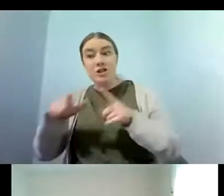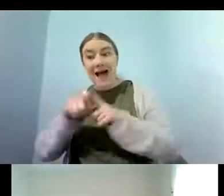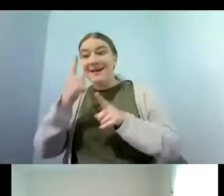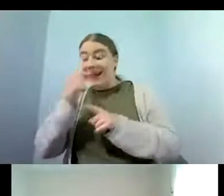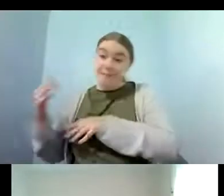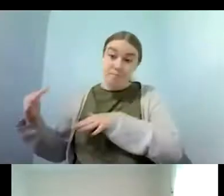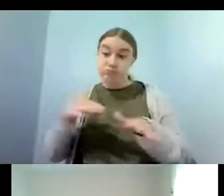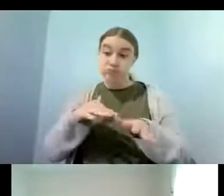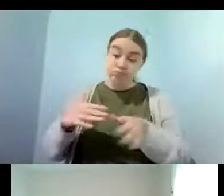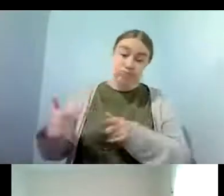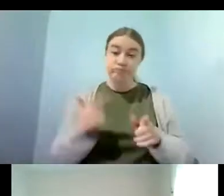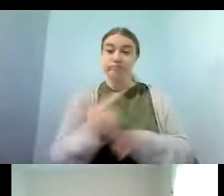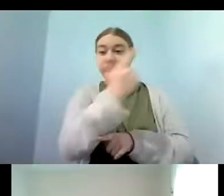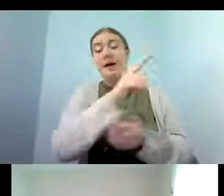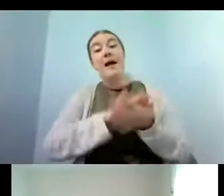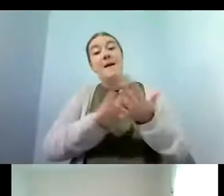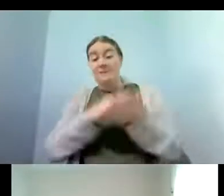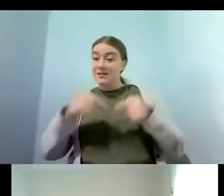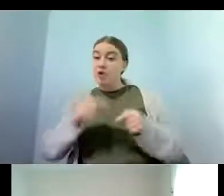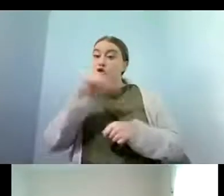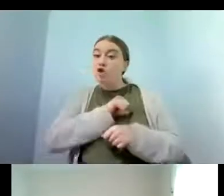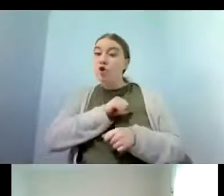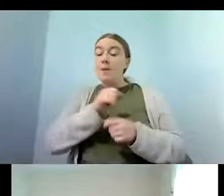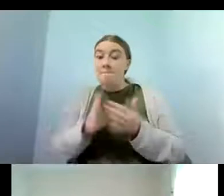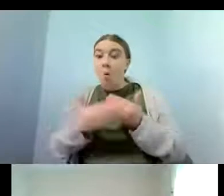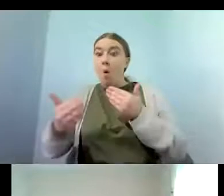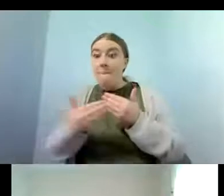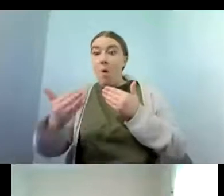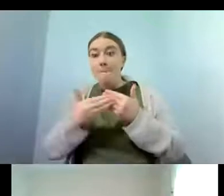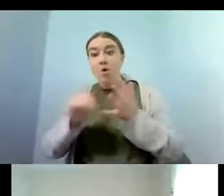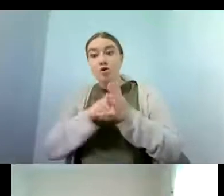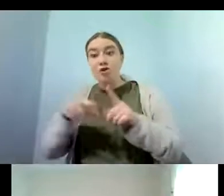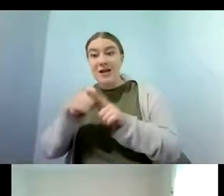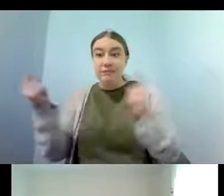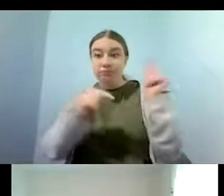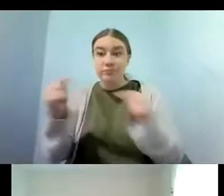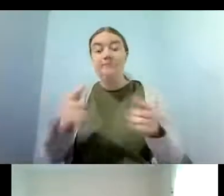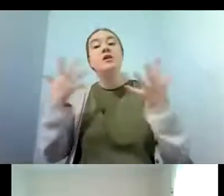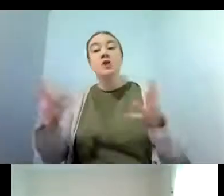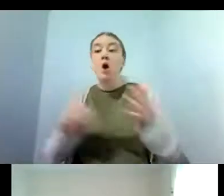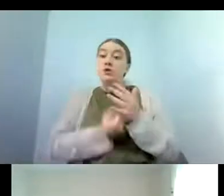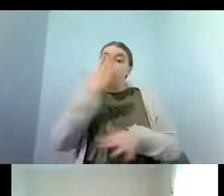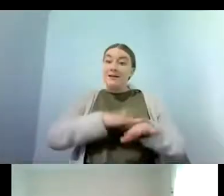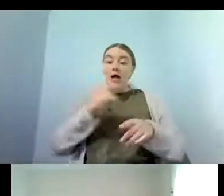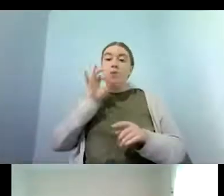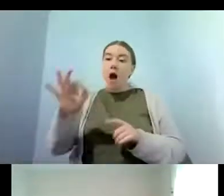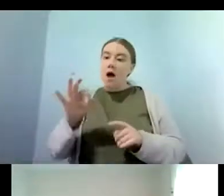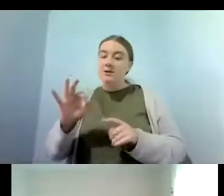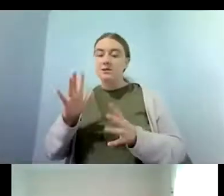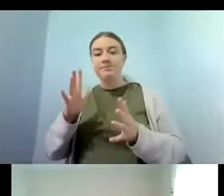so in spring we ask volunteers to head down to tewkesbury and help us count fish as they make